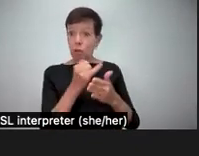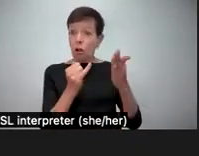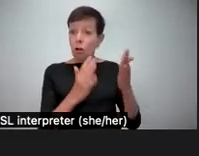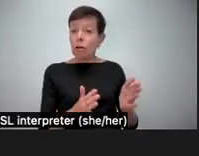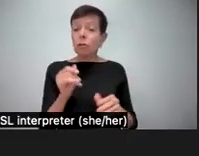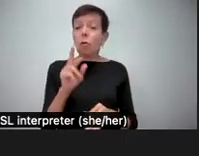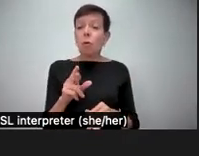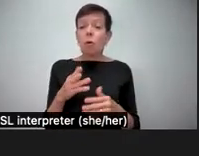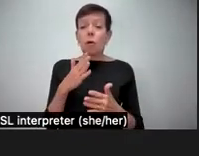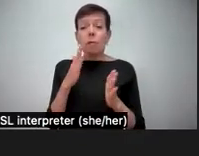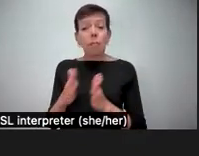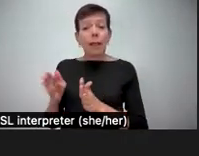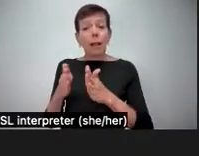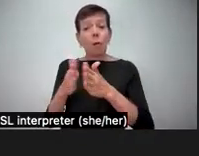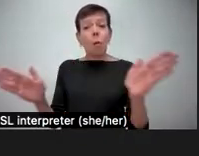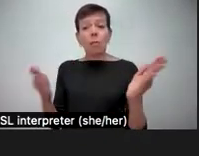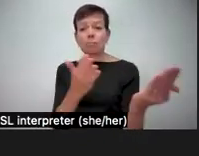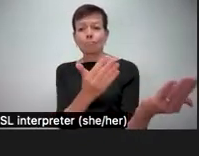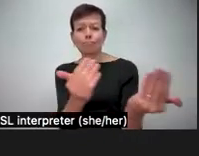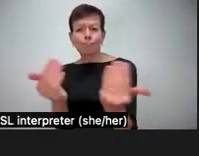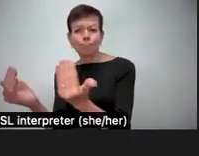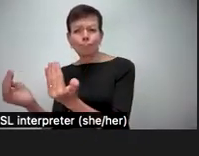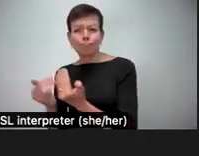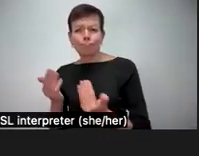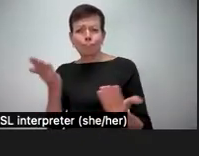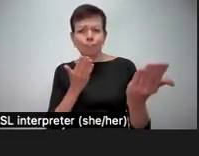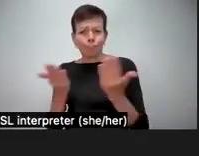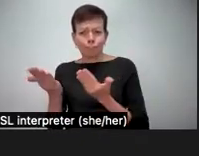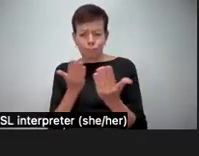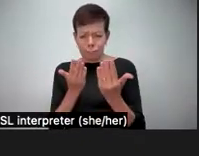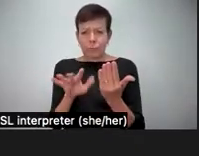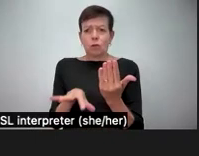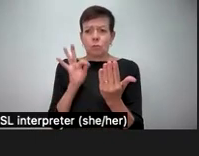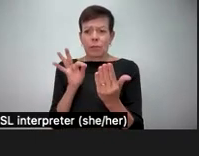bunch of different artists? If you've already selected an artist or artists,